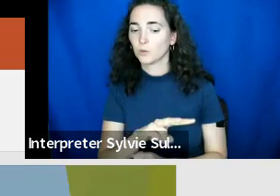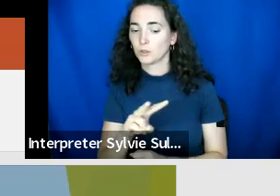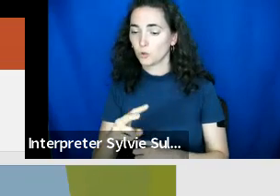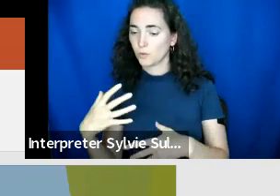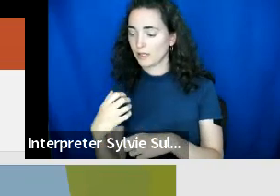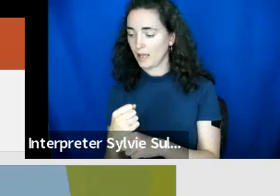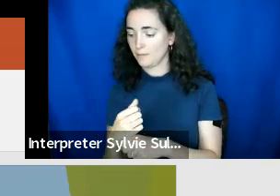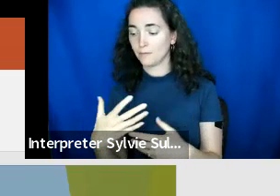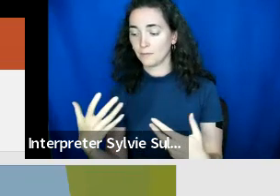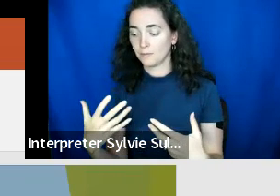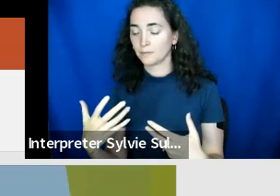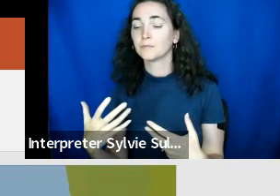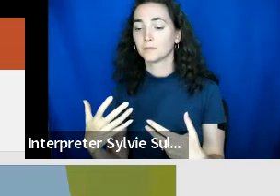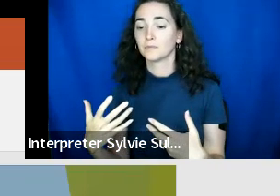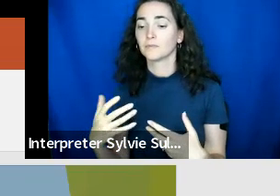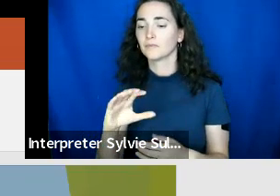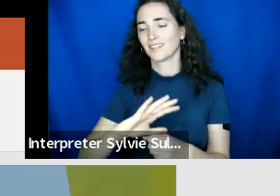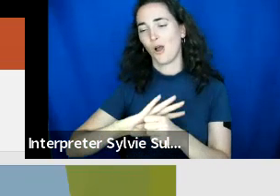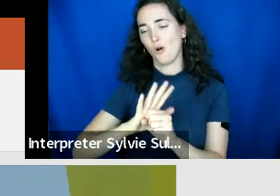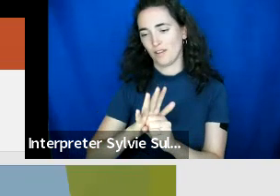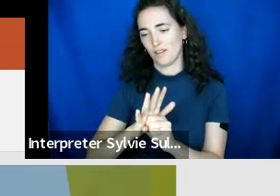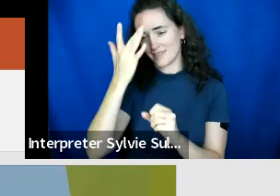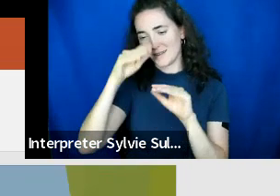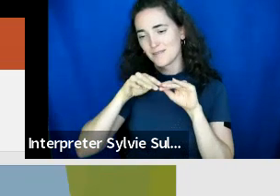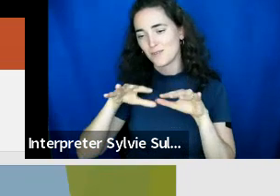A little about is covid in the pandemic.